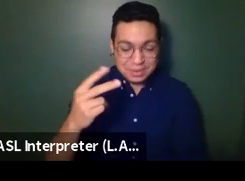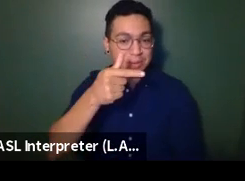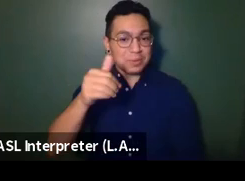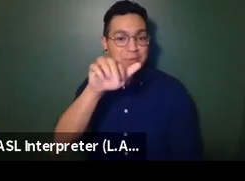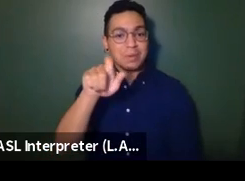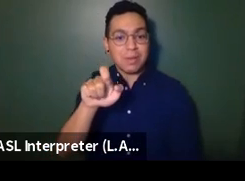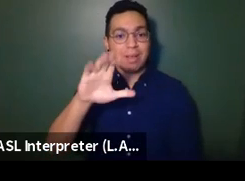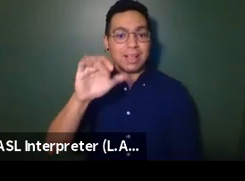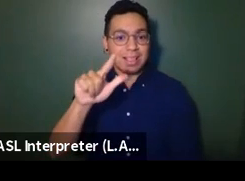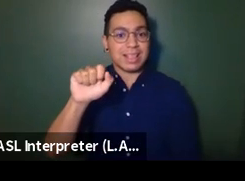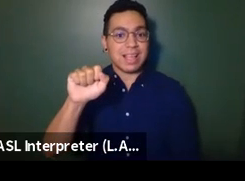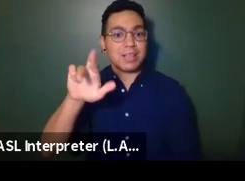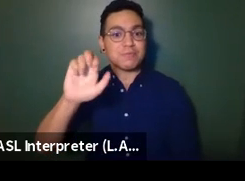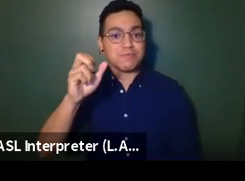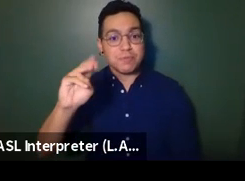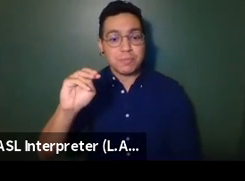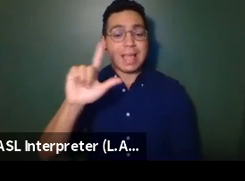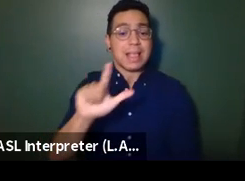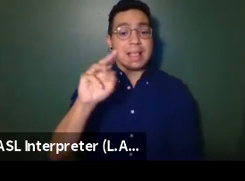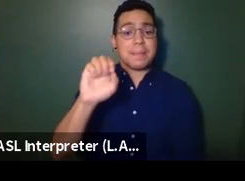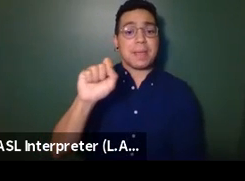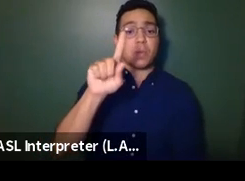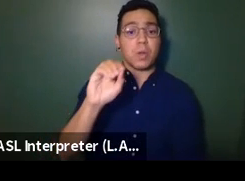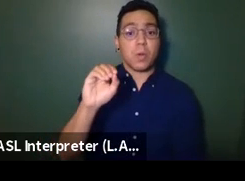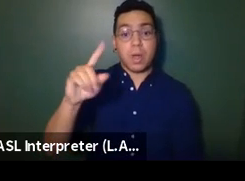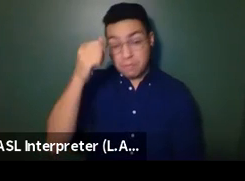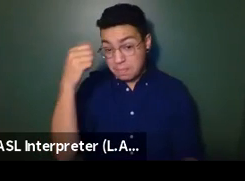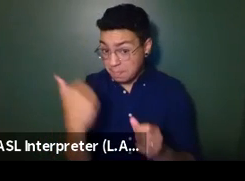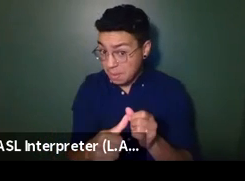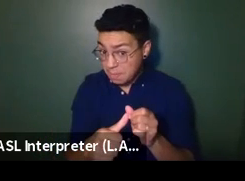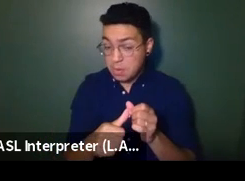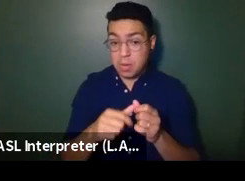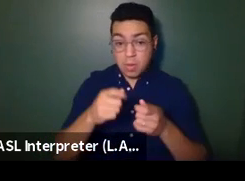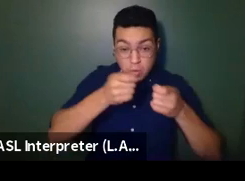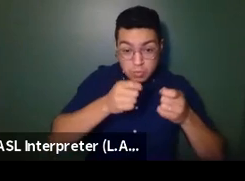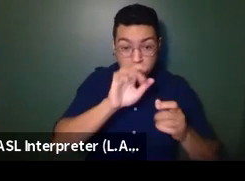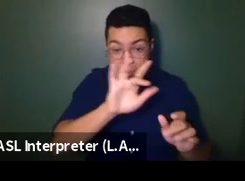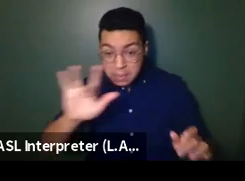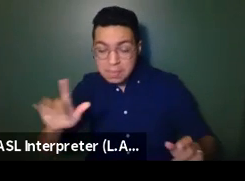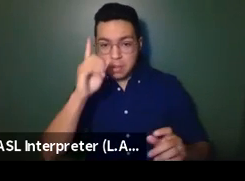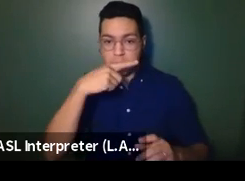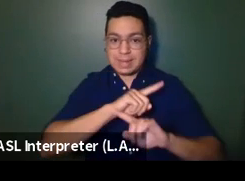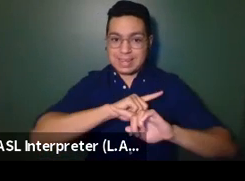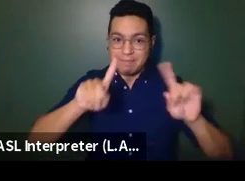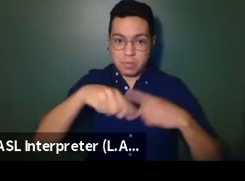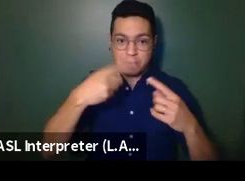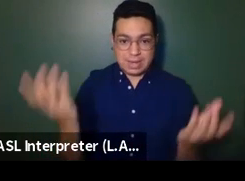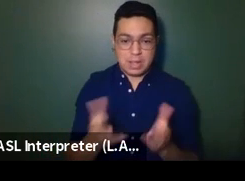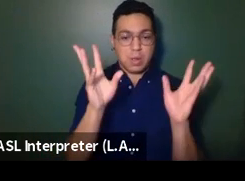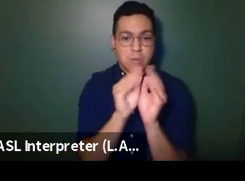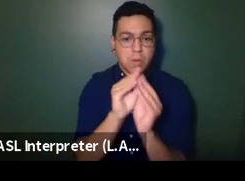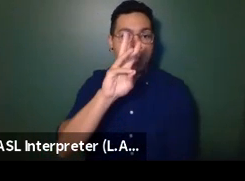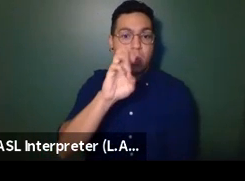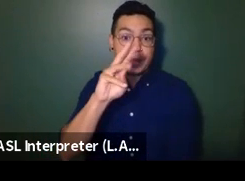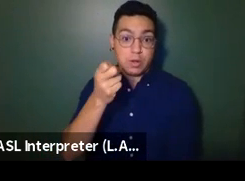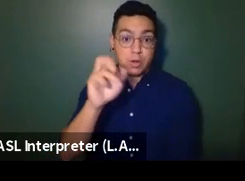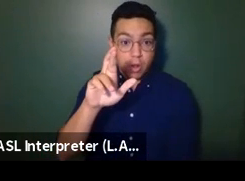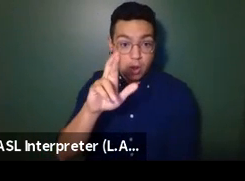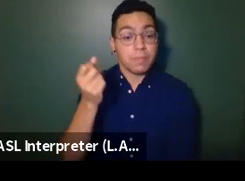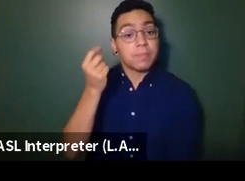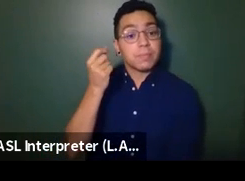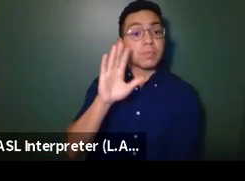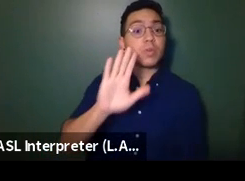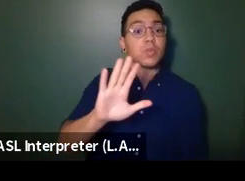Jeff Crawford: We wanted to remind you that the controls look differently when we're in the webinar situation and there are few things that happen automatically for you. One is your audio and video are automatically turned off.